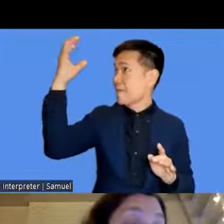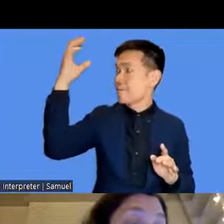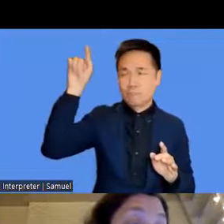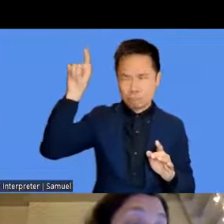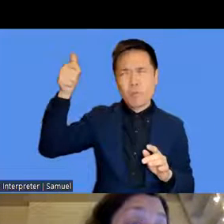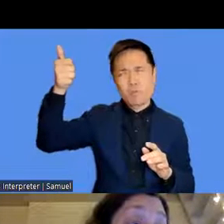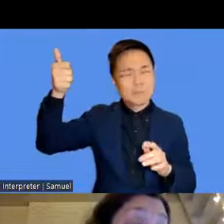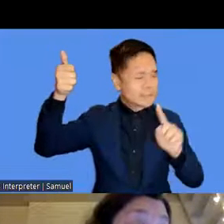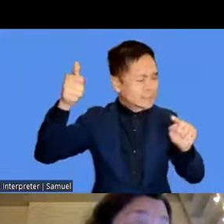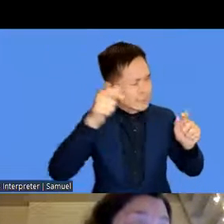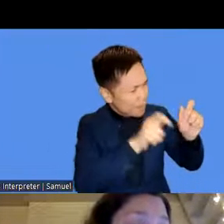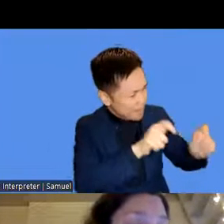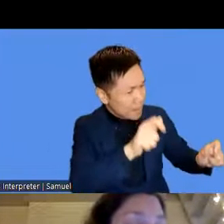and producing statistics.